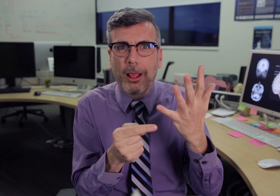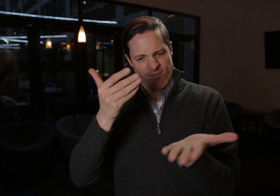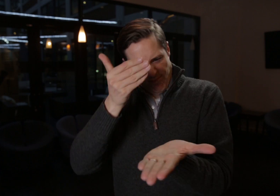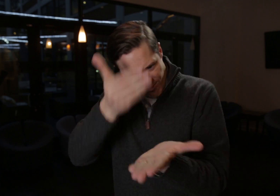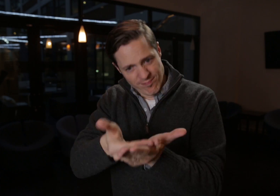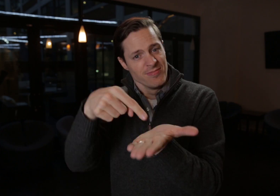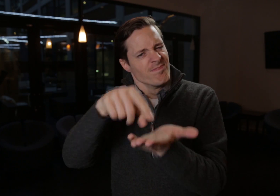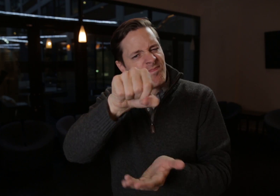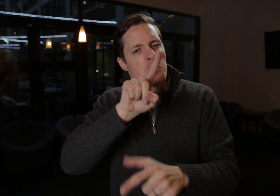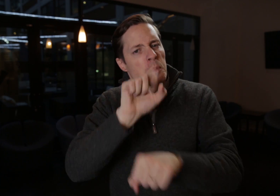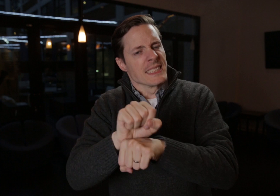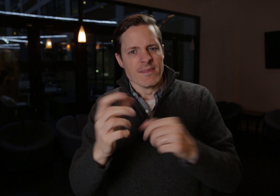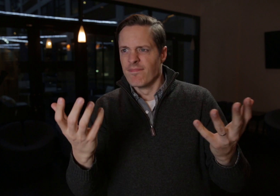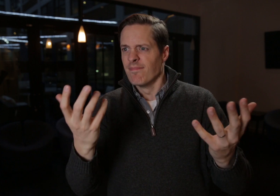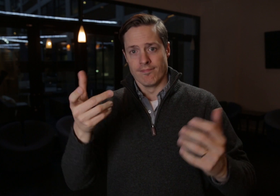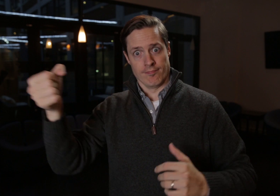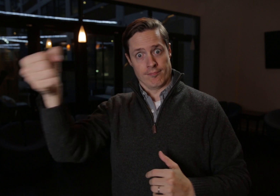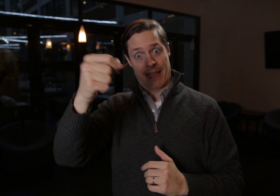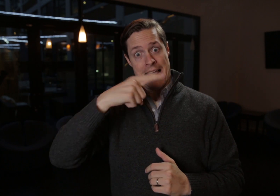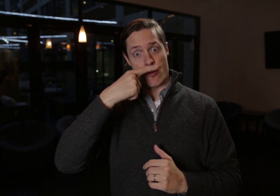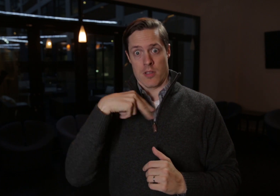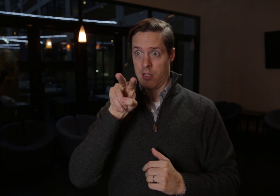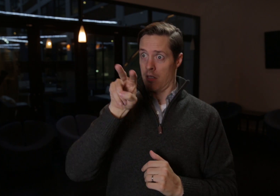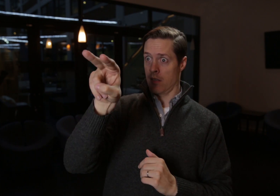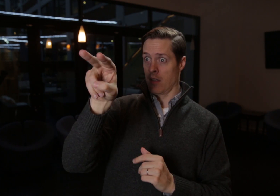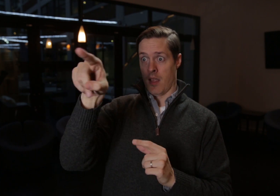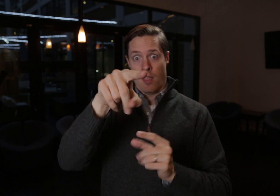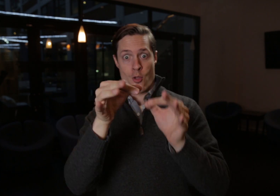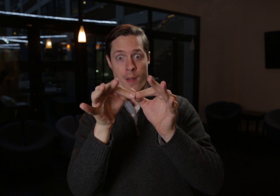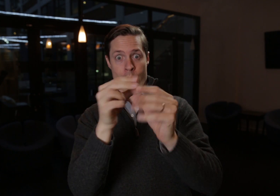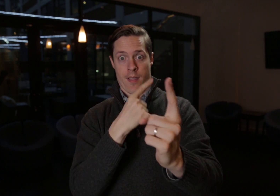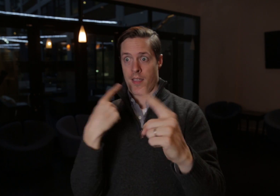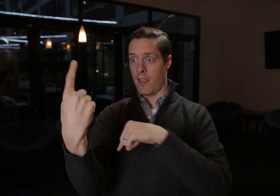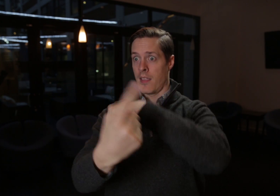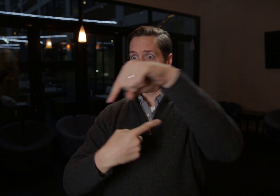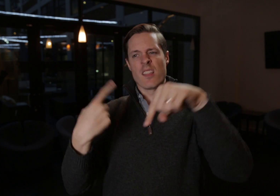Wayne: It’s proven to be true; when you pull in the hearing person and see that person plus the interpreter,